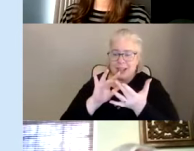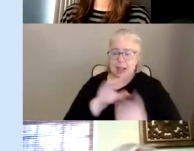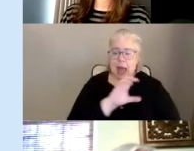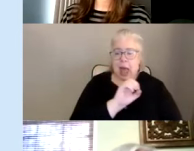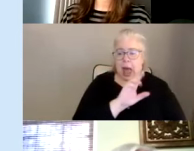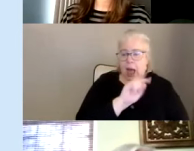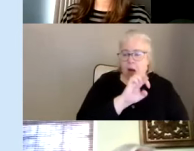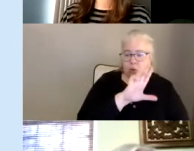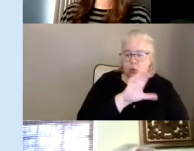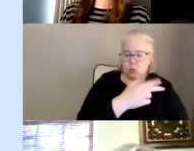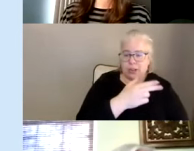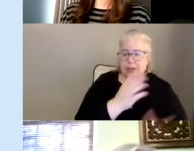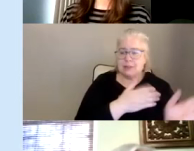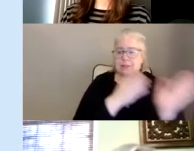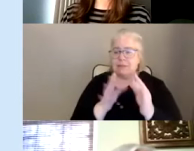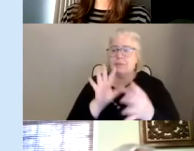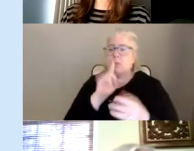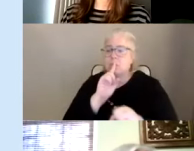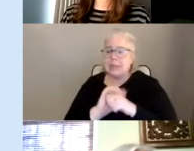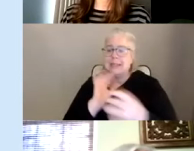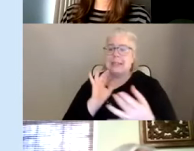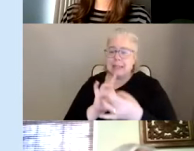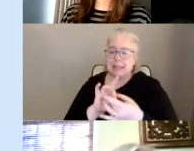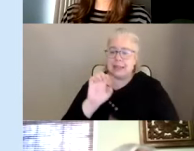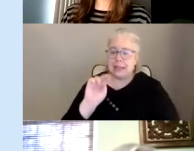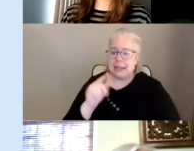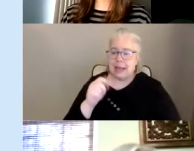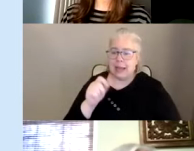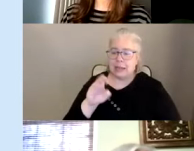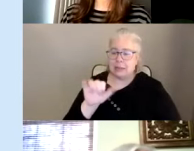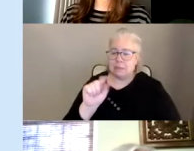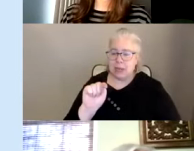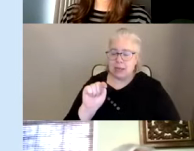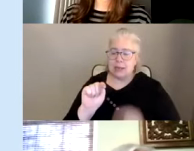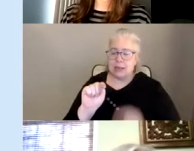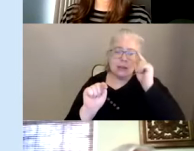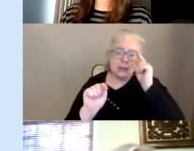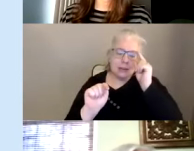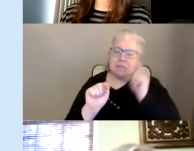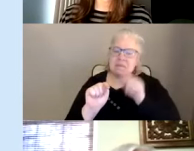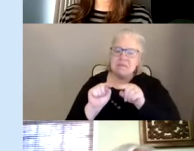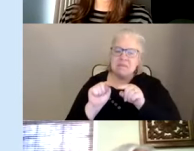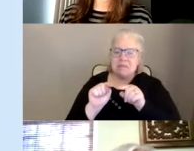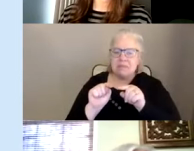when you actually connect with the consumer. So that could look like a customer service